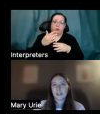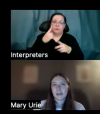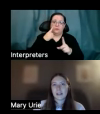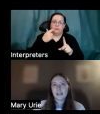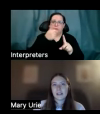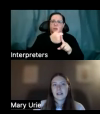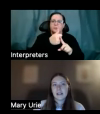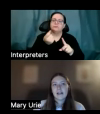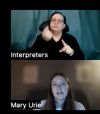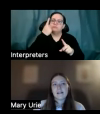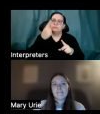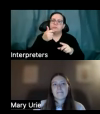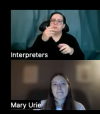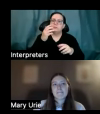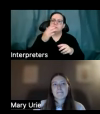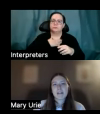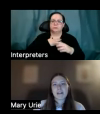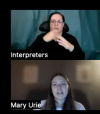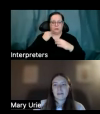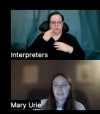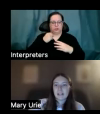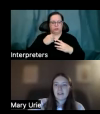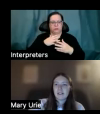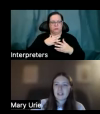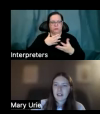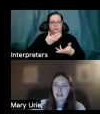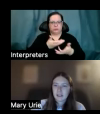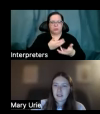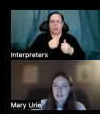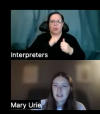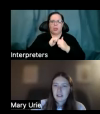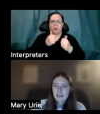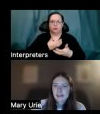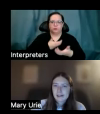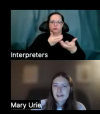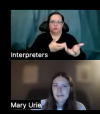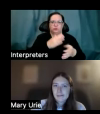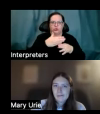experiencing? That's something that you can share. Um